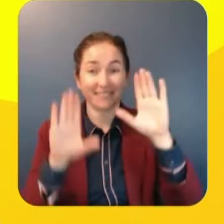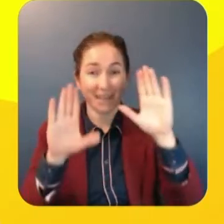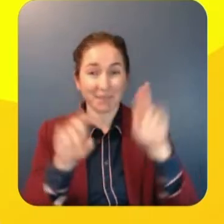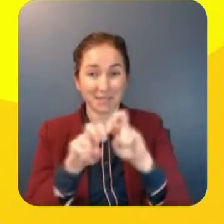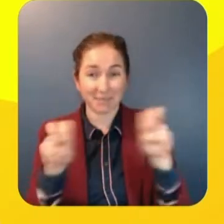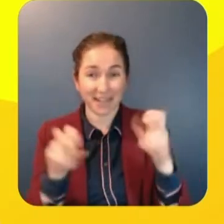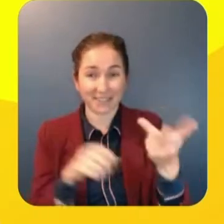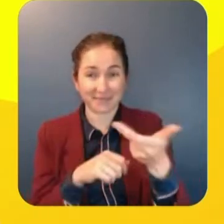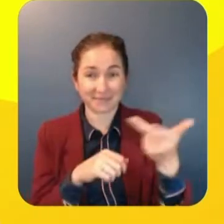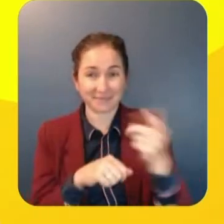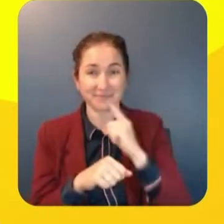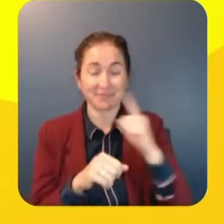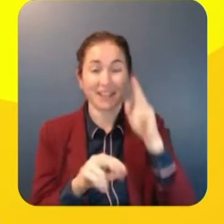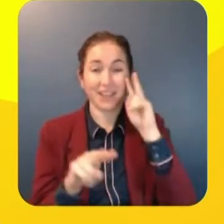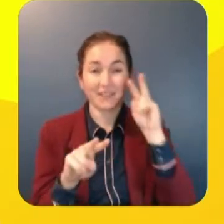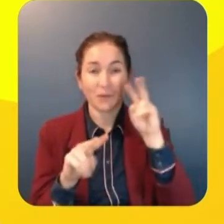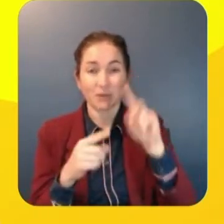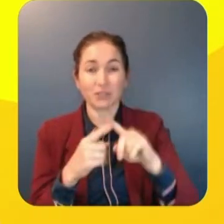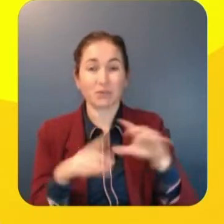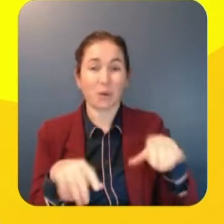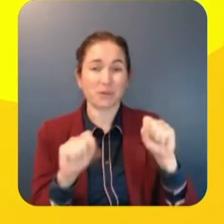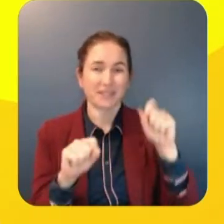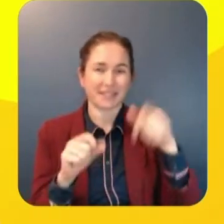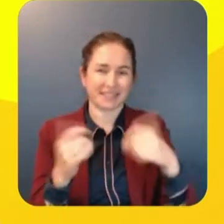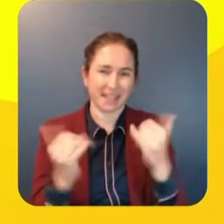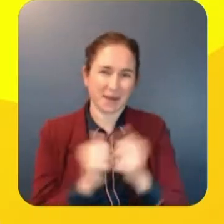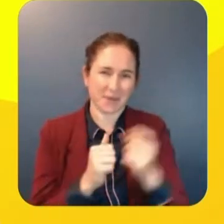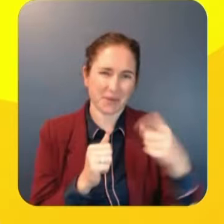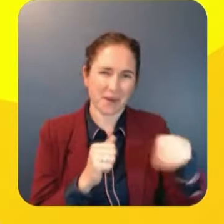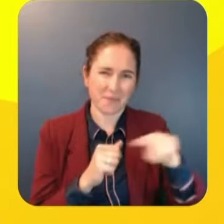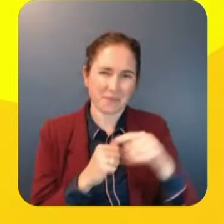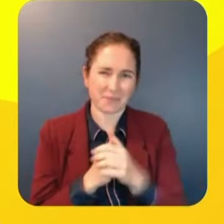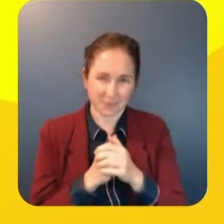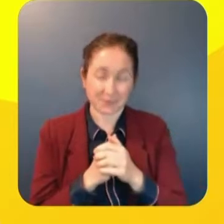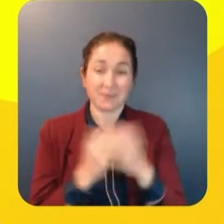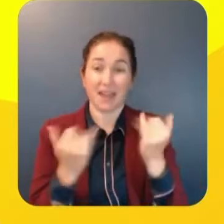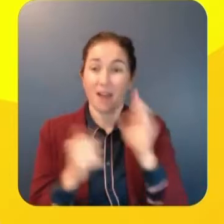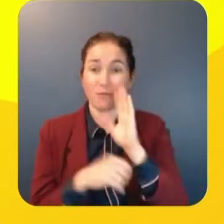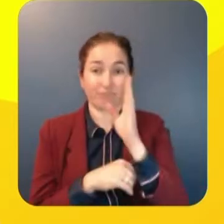forward to hosting this with you all. So, I'm gonna dive straight in. And Geoffrey, if you don't mind,